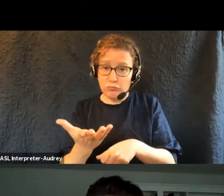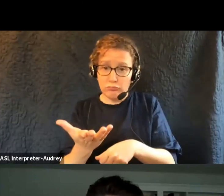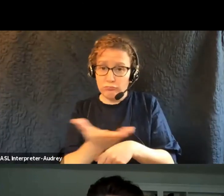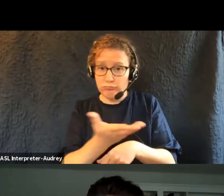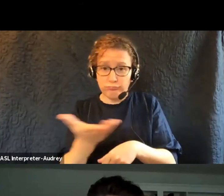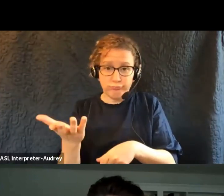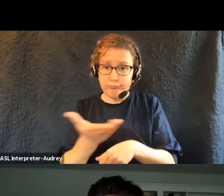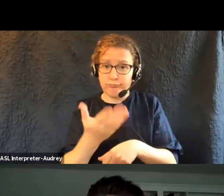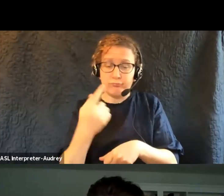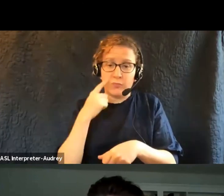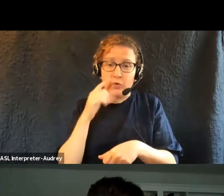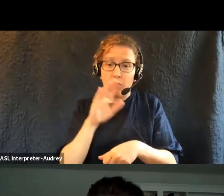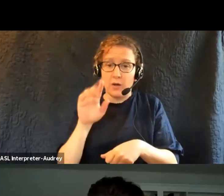for their needs.